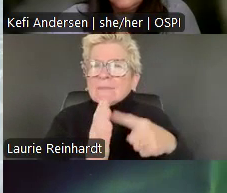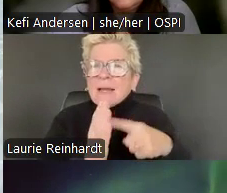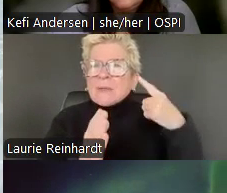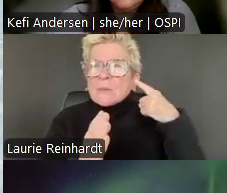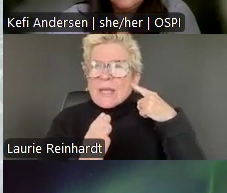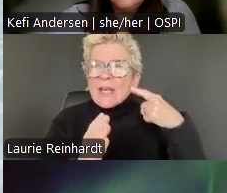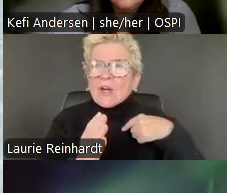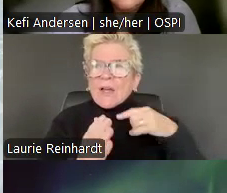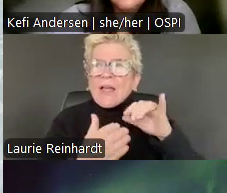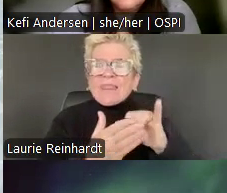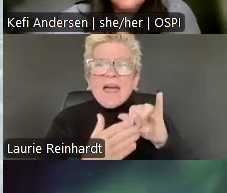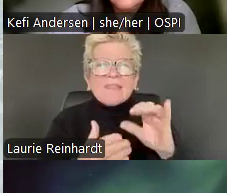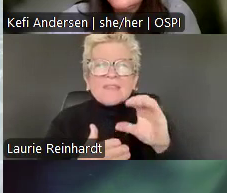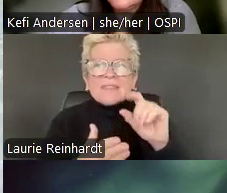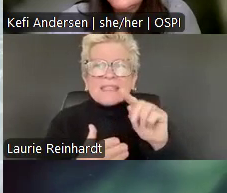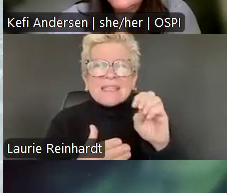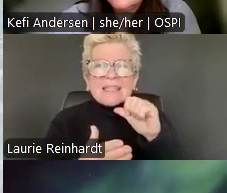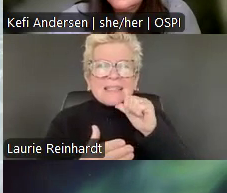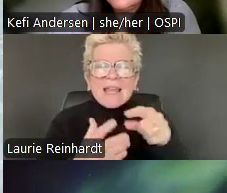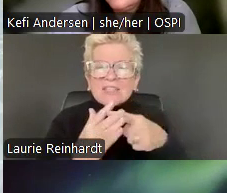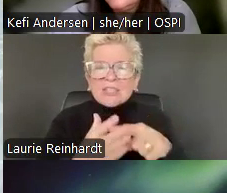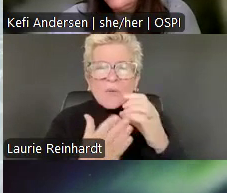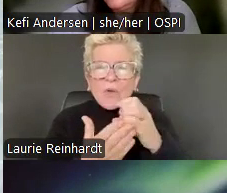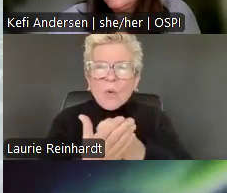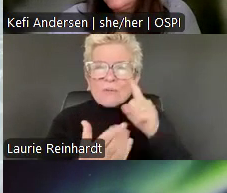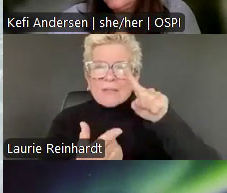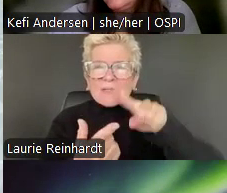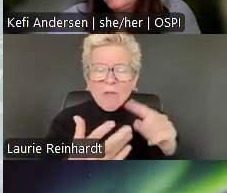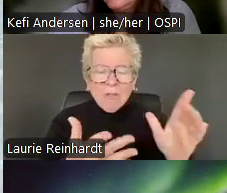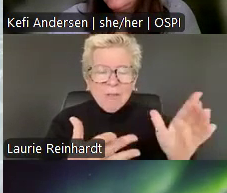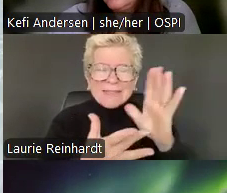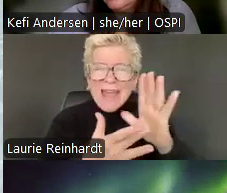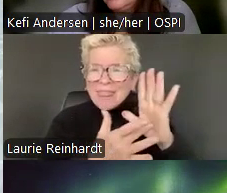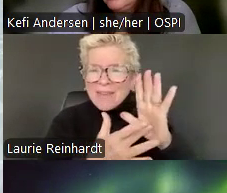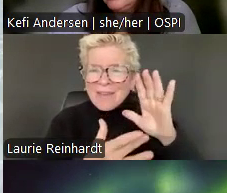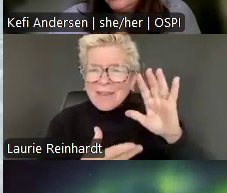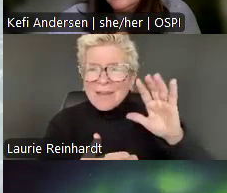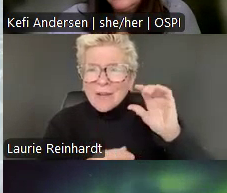10 grade and that doesn't give a lot of time if a student switches gears or maybe needs